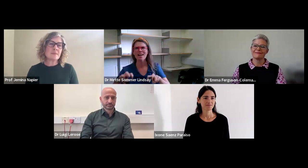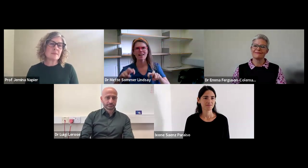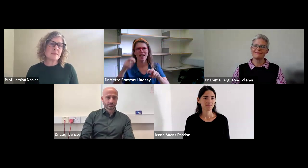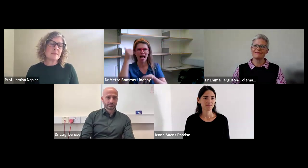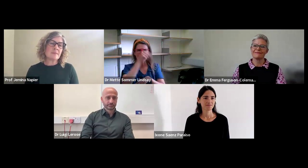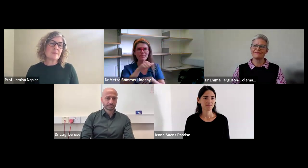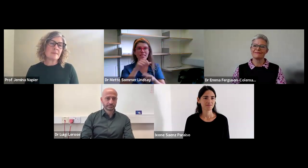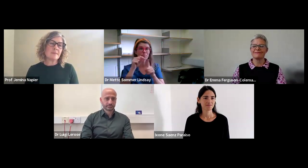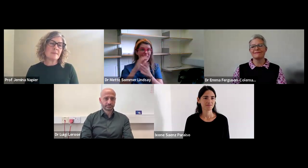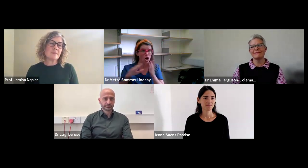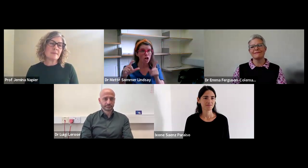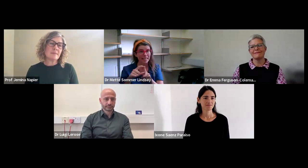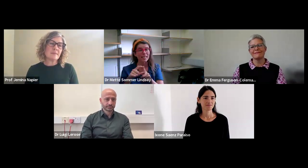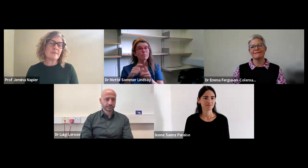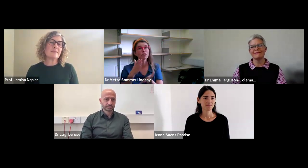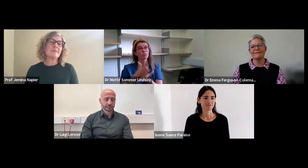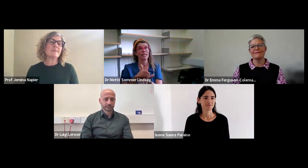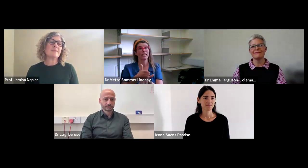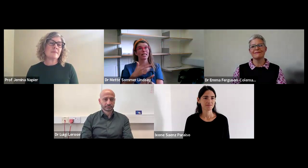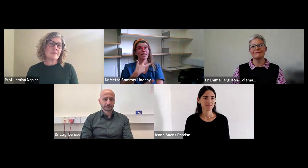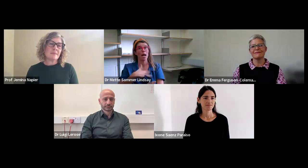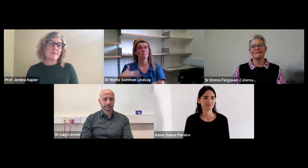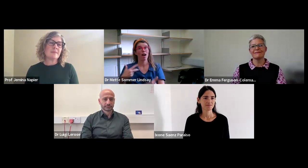back in the day I thought well I wanted to be an academic and a researcher and get my